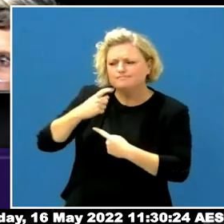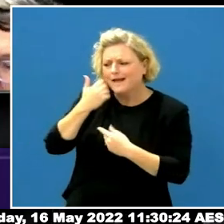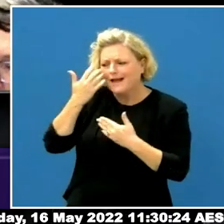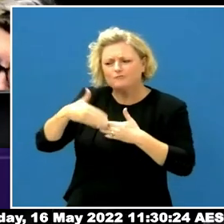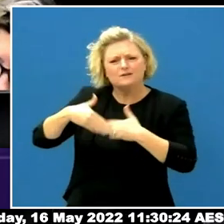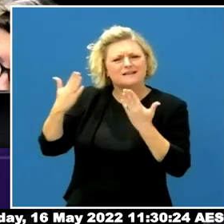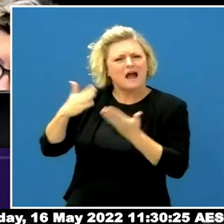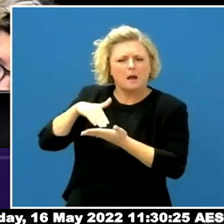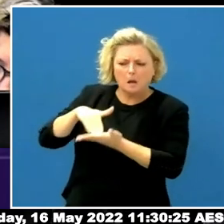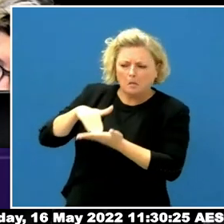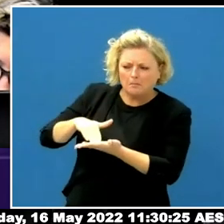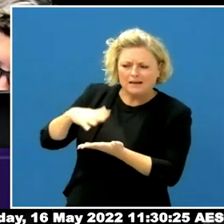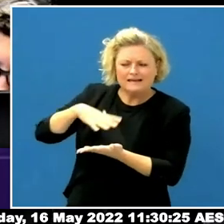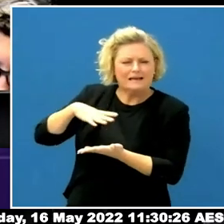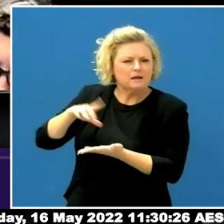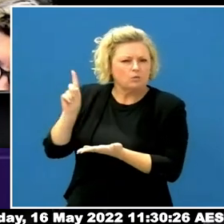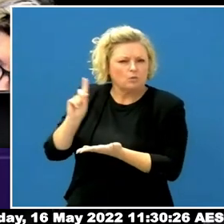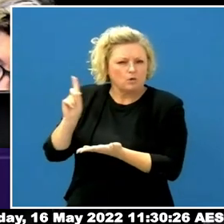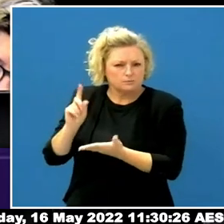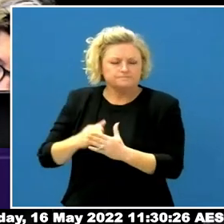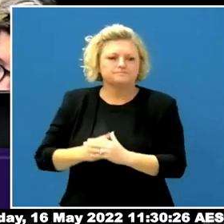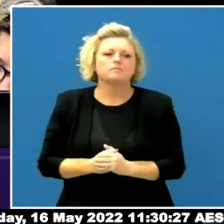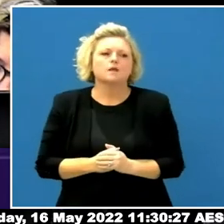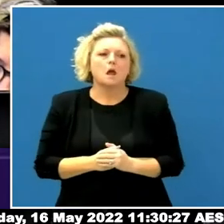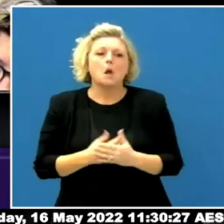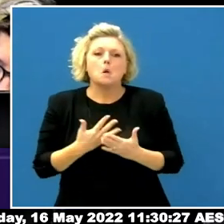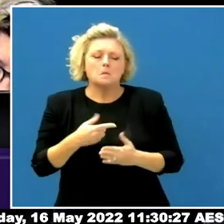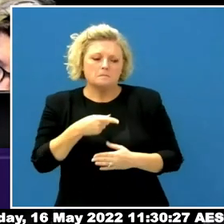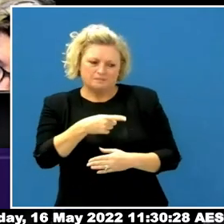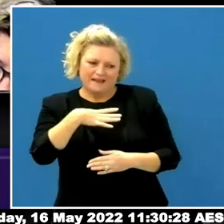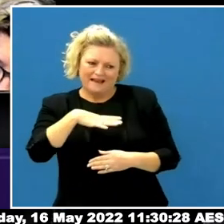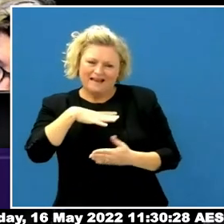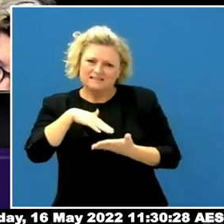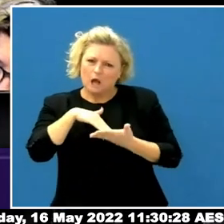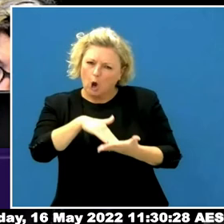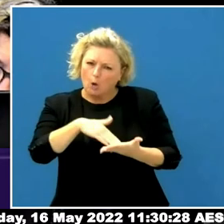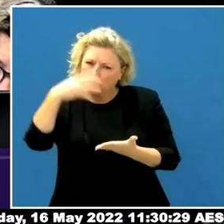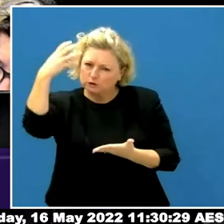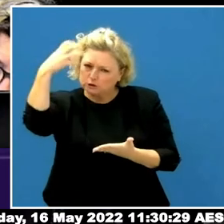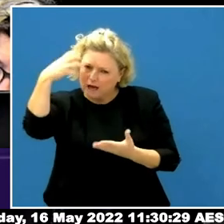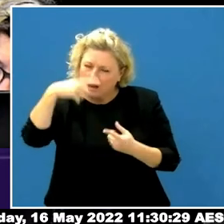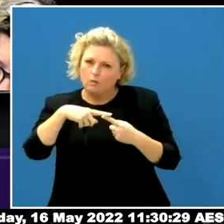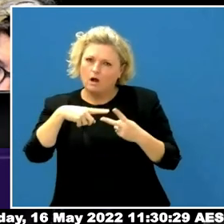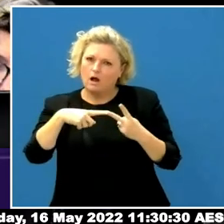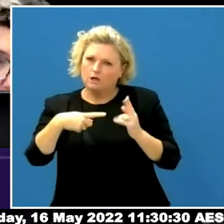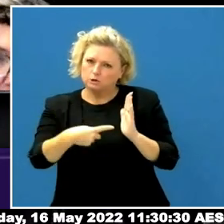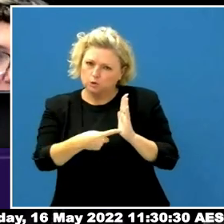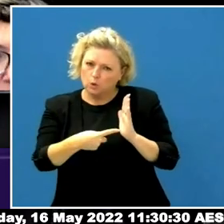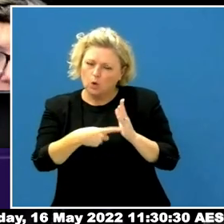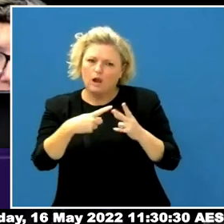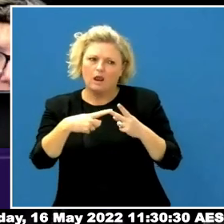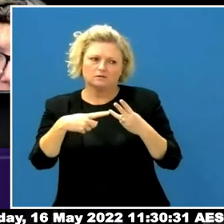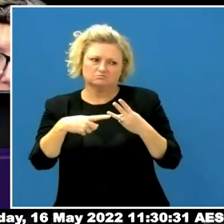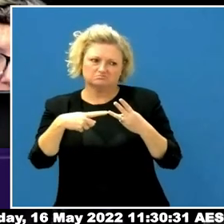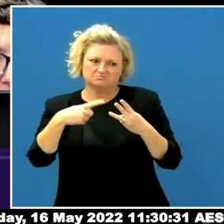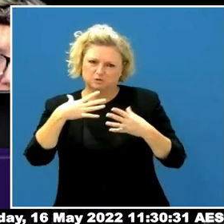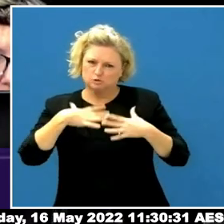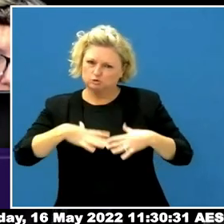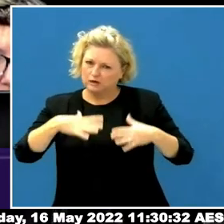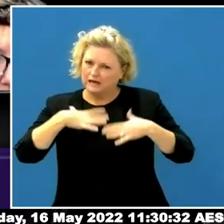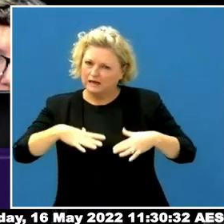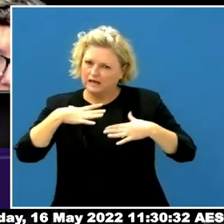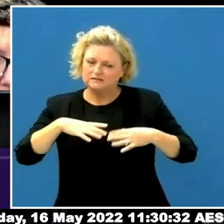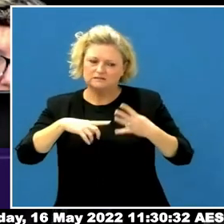Yes. SALLY: So showering, toileting, dressing, brushing of his teeth,